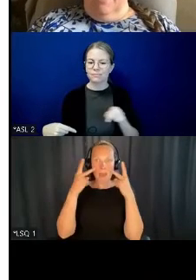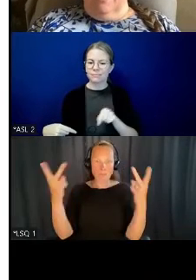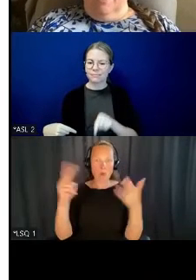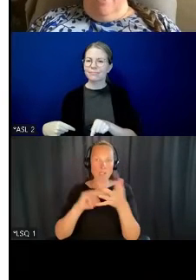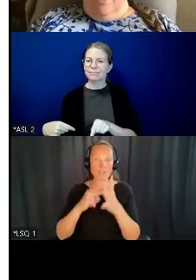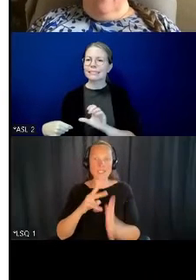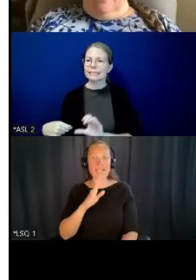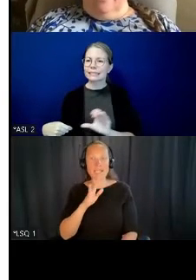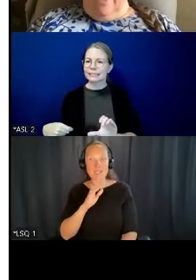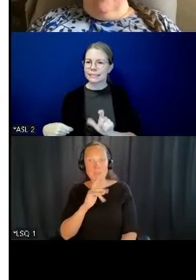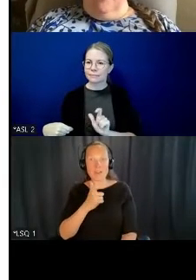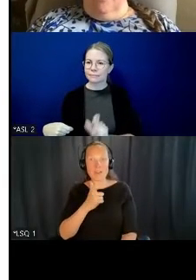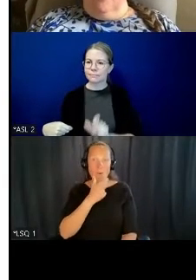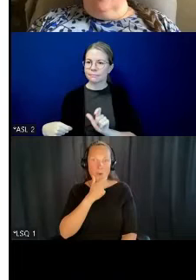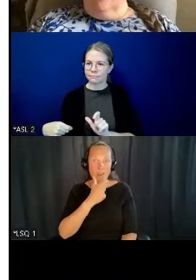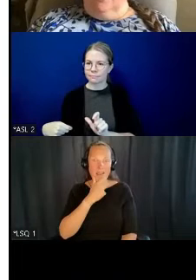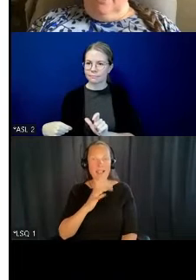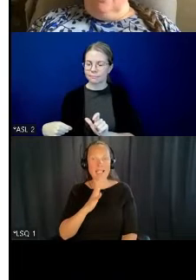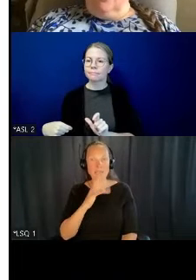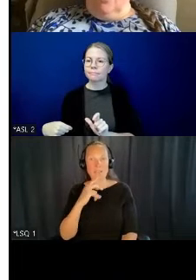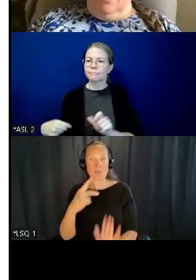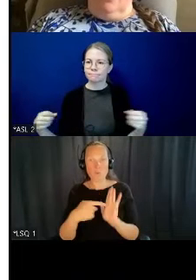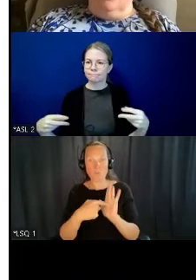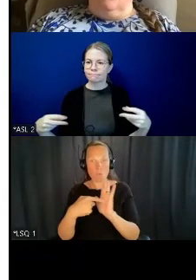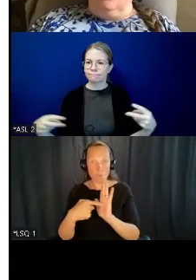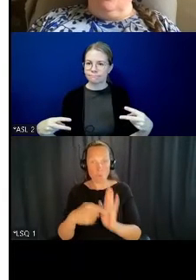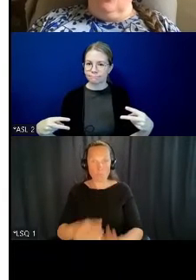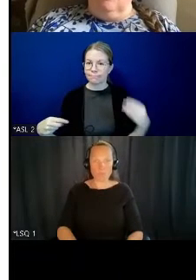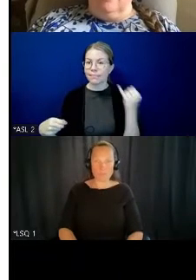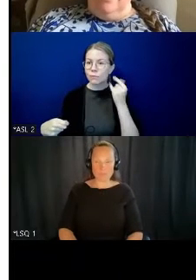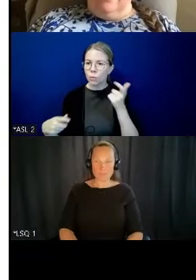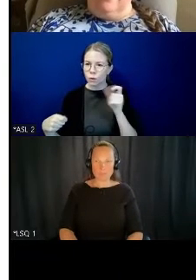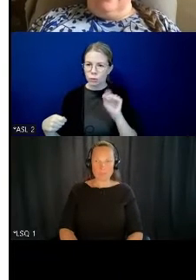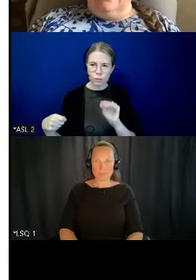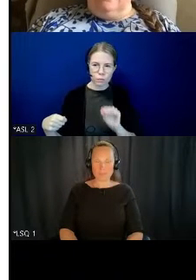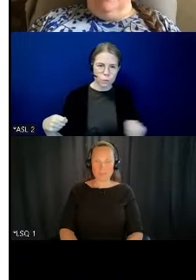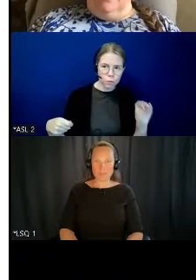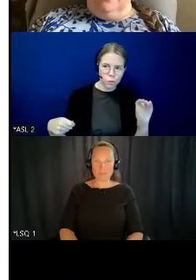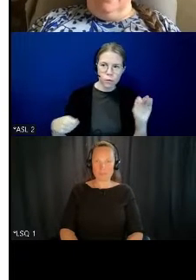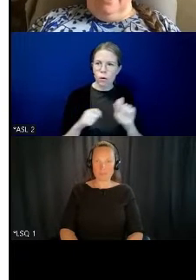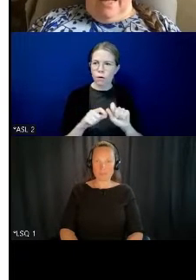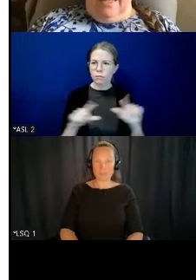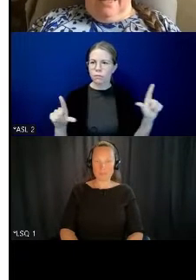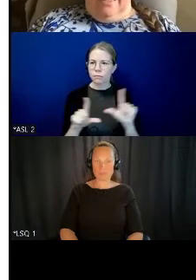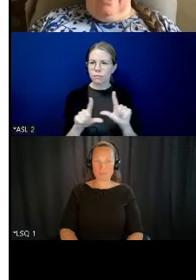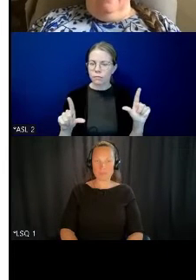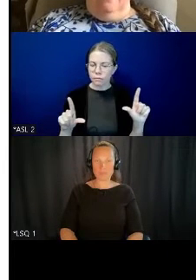AND PLACEMENT OF THESE CAPTIONS, YOU WILL NEED TO GO INTO YOUR ZOOM ACCESSIBILITY SETTINGS.